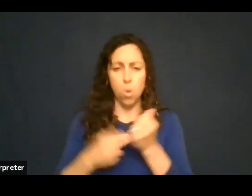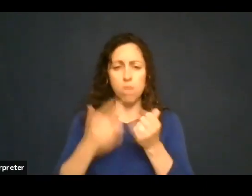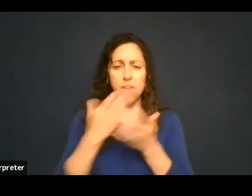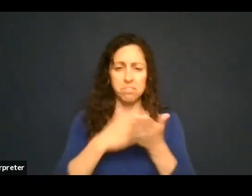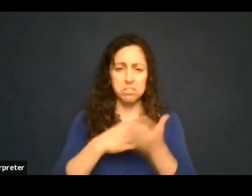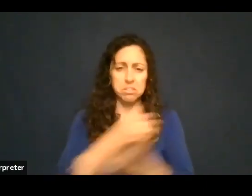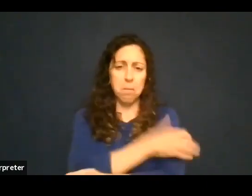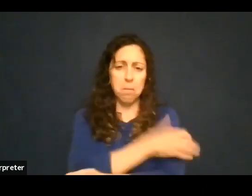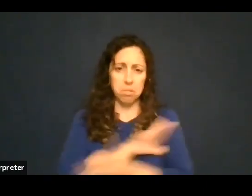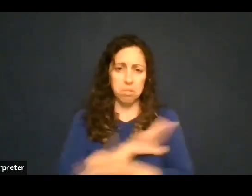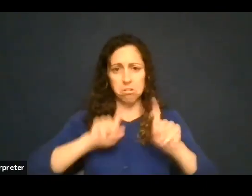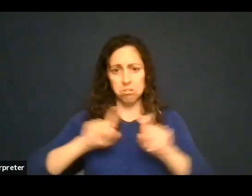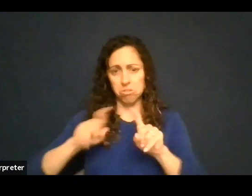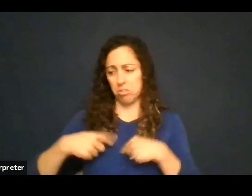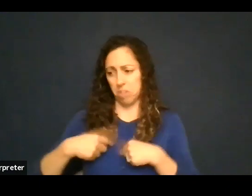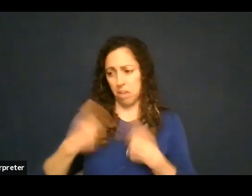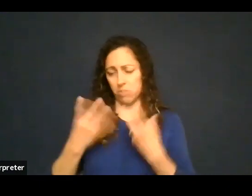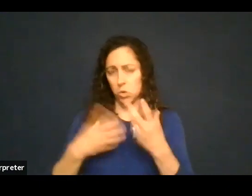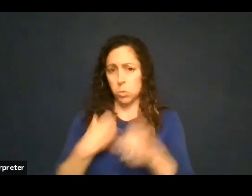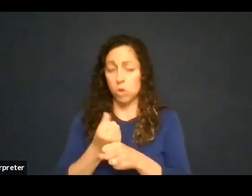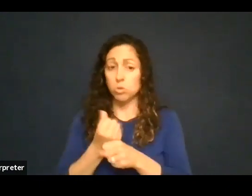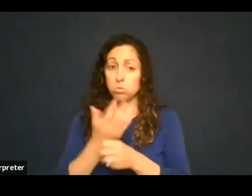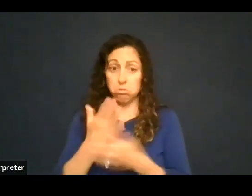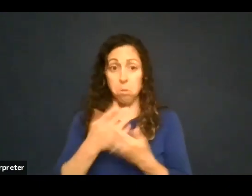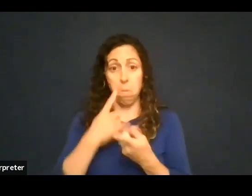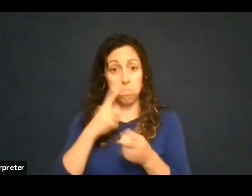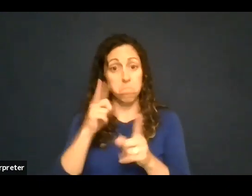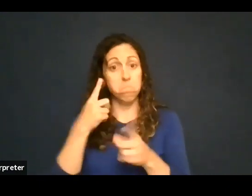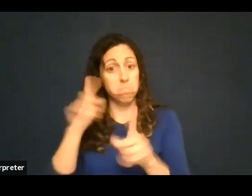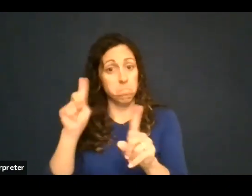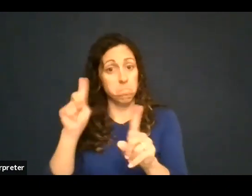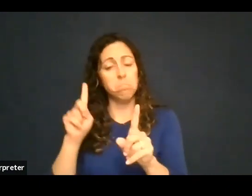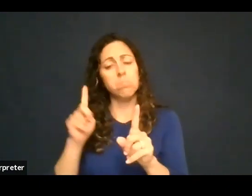Publicly, they target RP, but I know for a fact